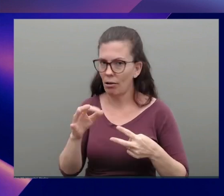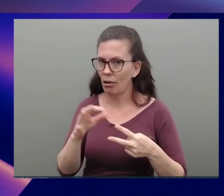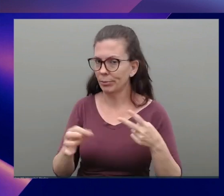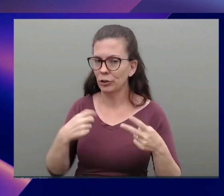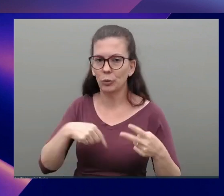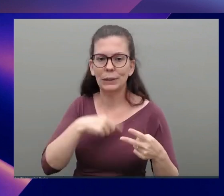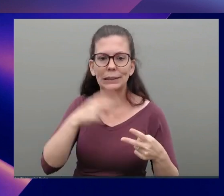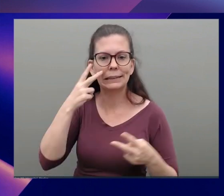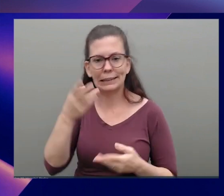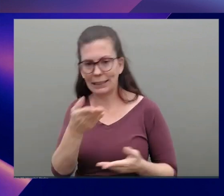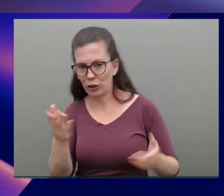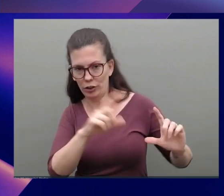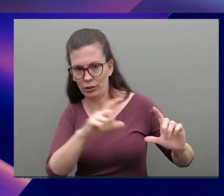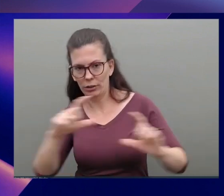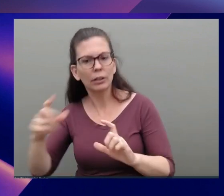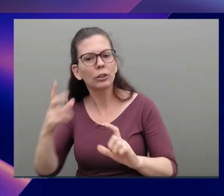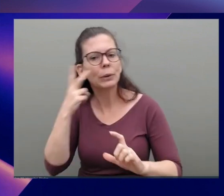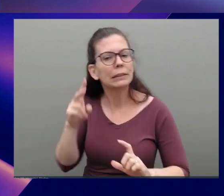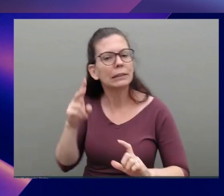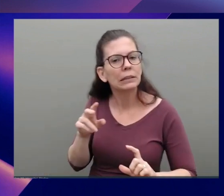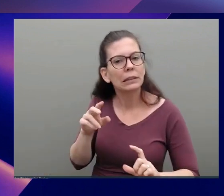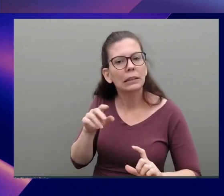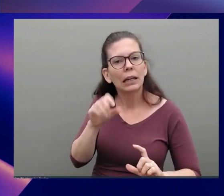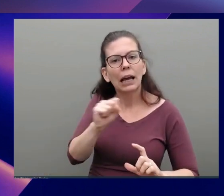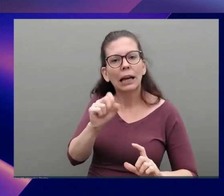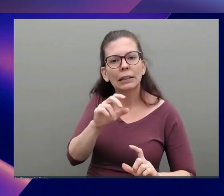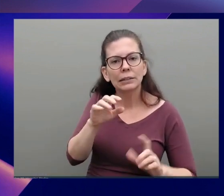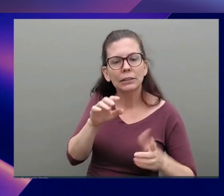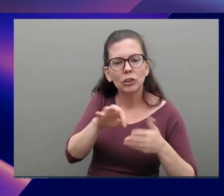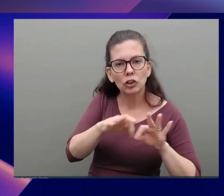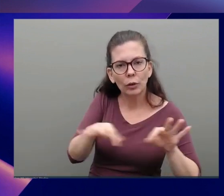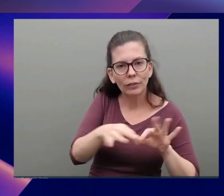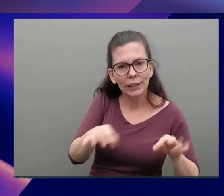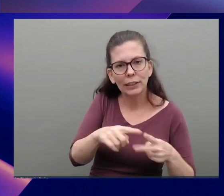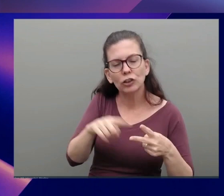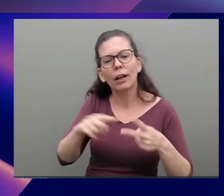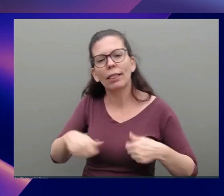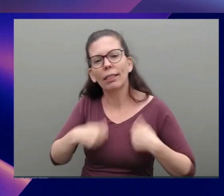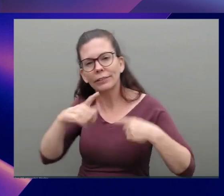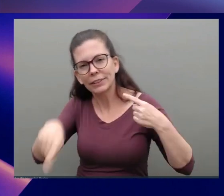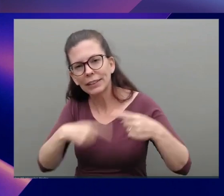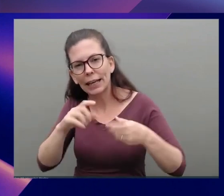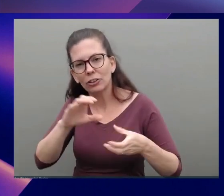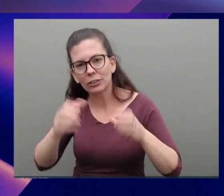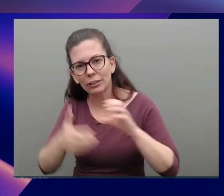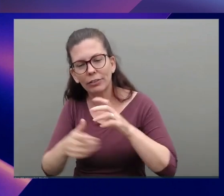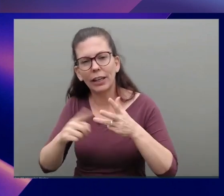So we see Amazon SNS notifications, life cycle configuration, Amazon S3 Glacier, and event notifications.